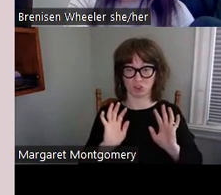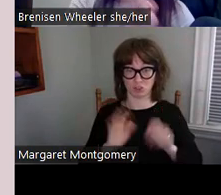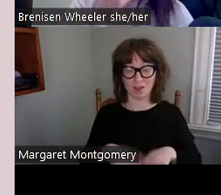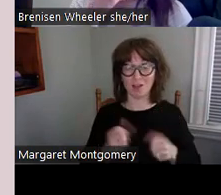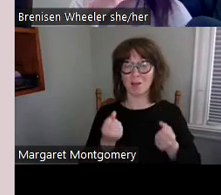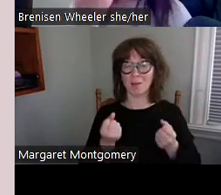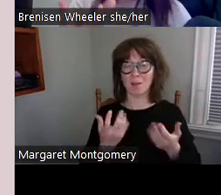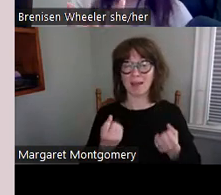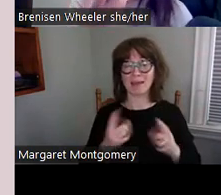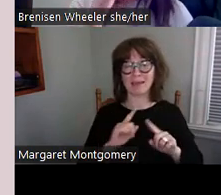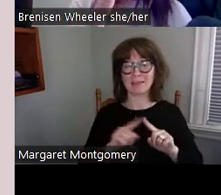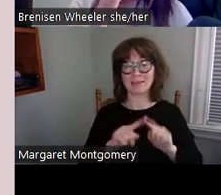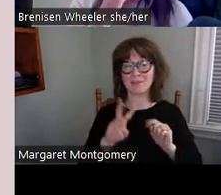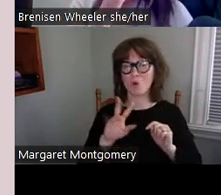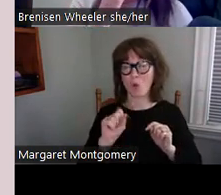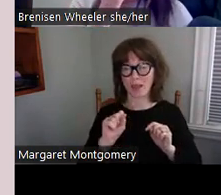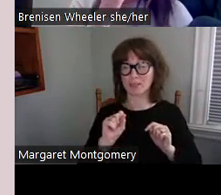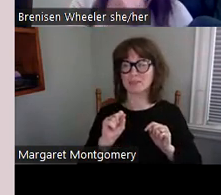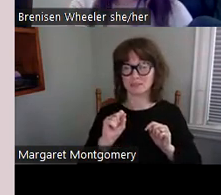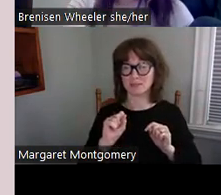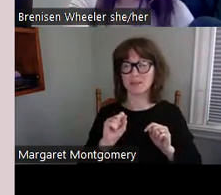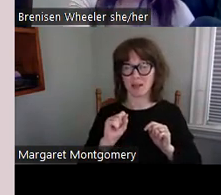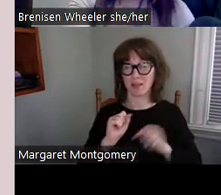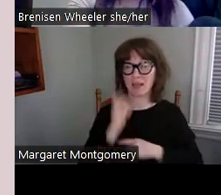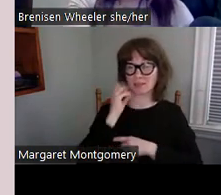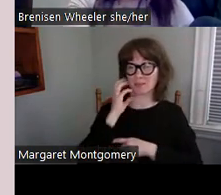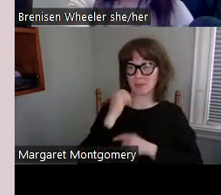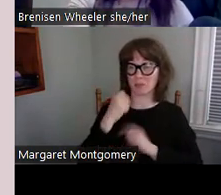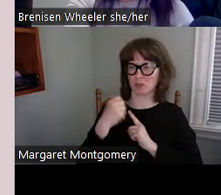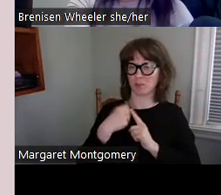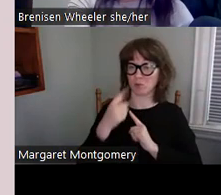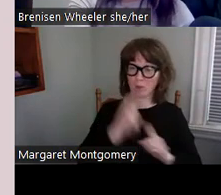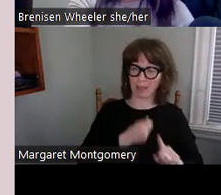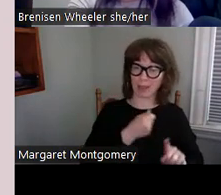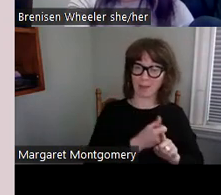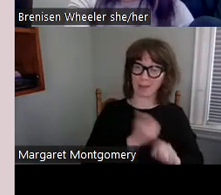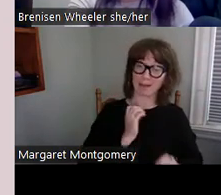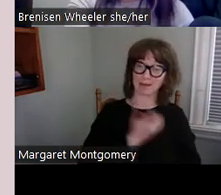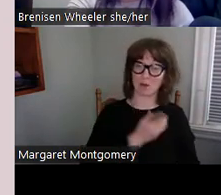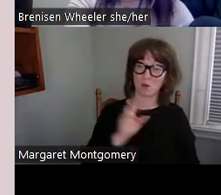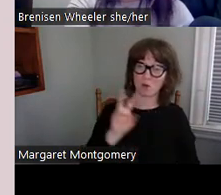if using our experiencing abuse can impact our sense of well being and census self, so